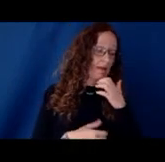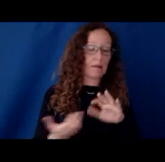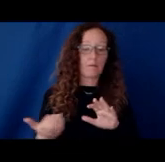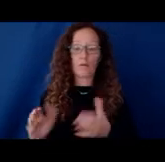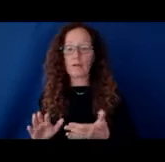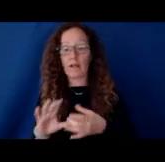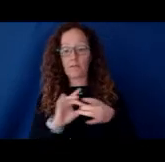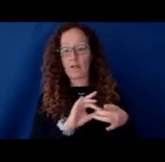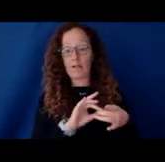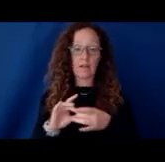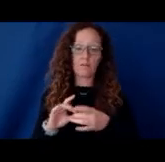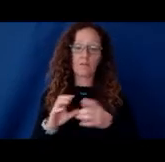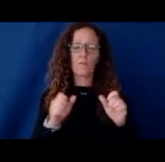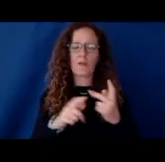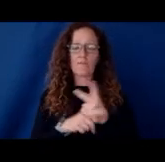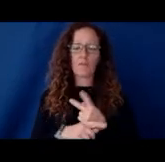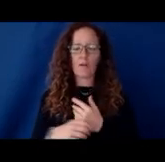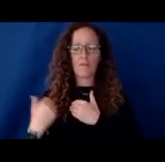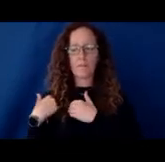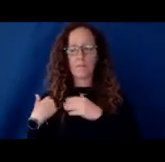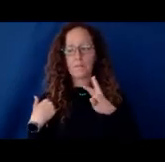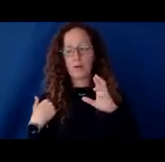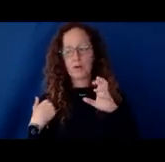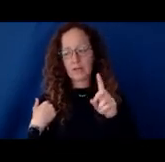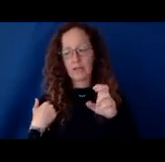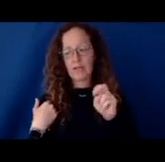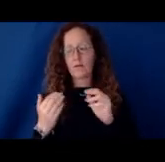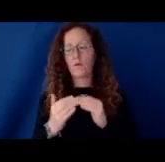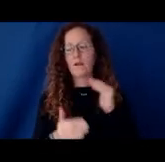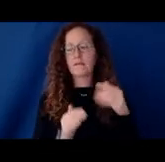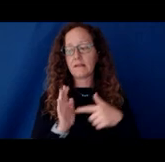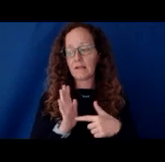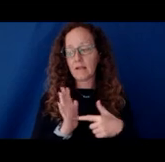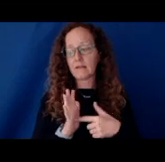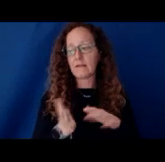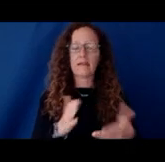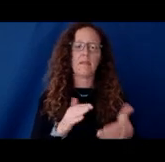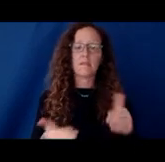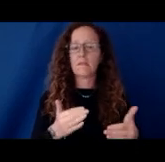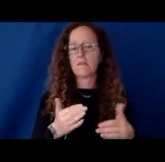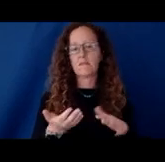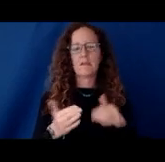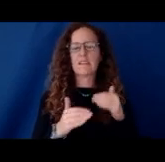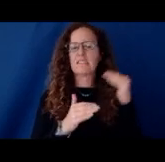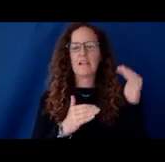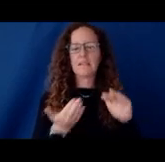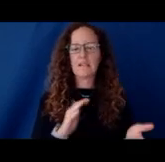or excess deaths, people use these terms interchangeably, at various temperature ranges.